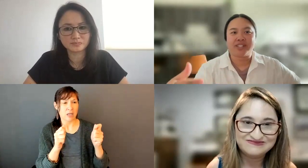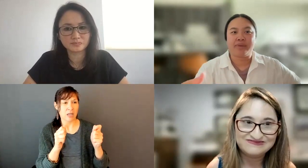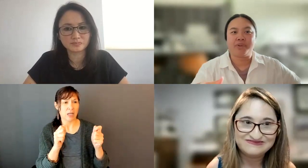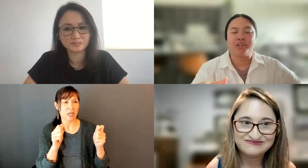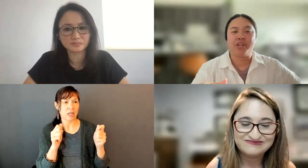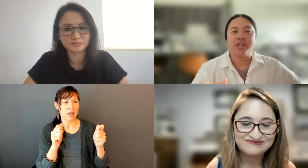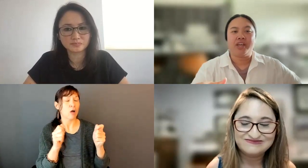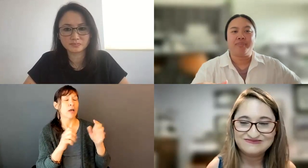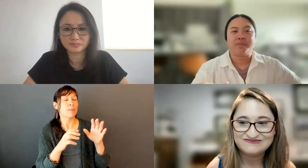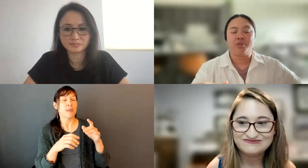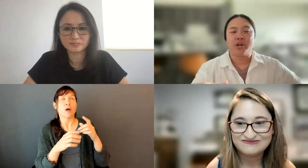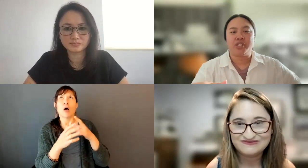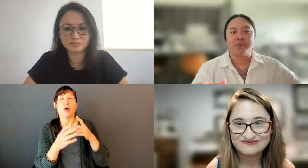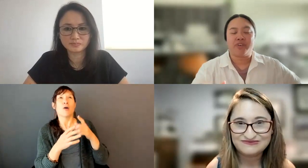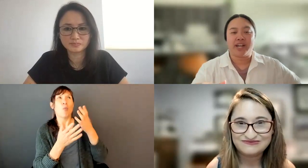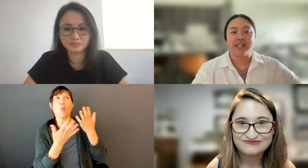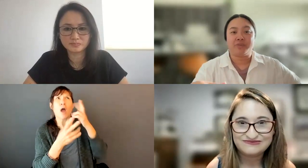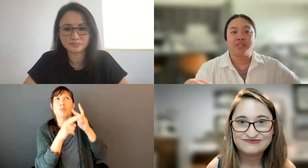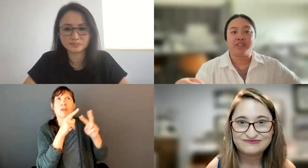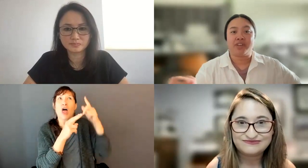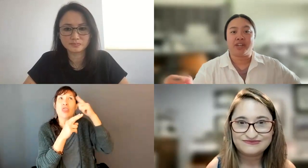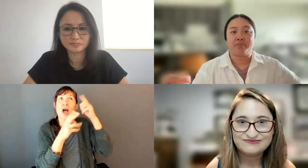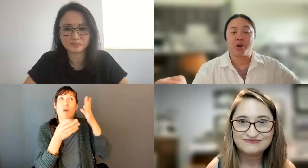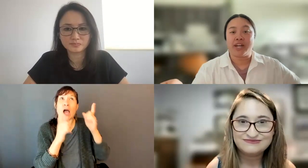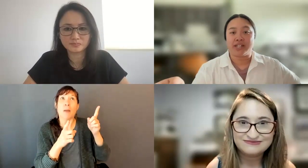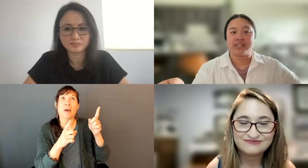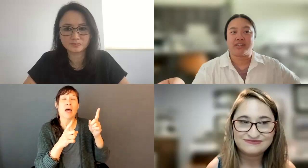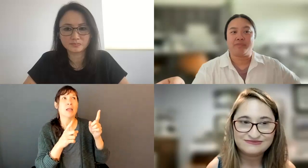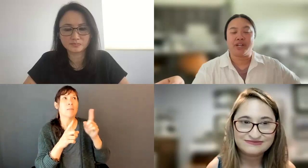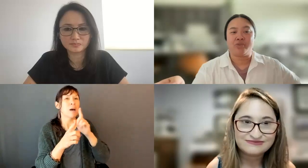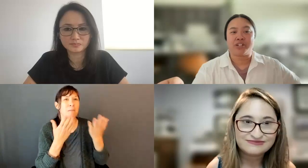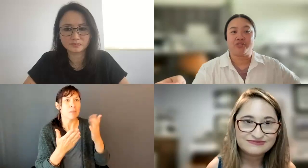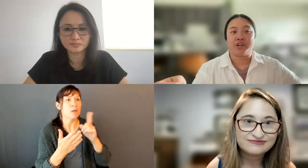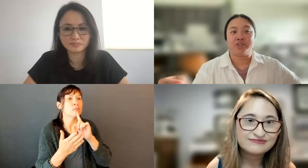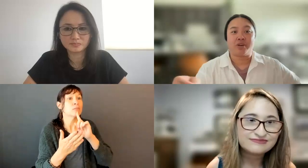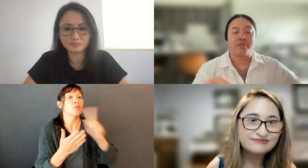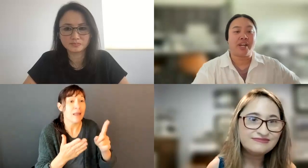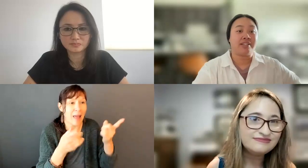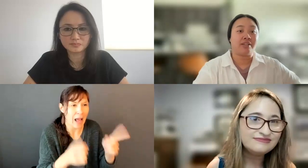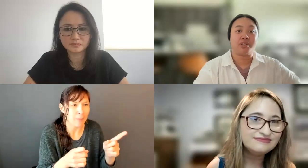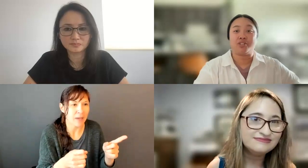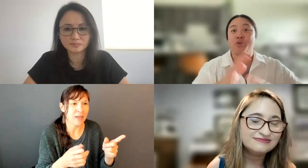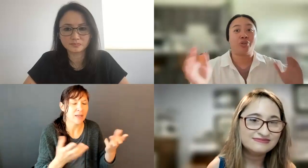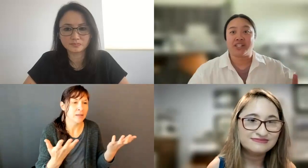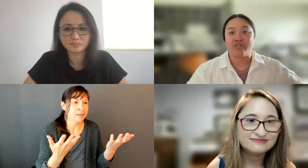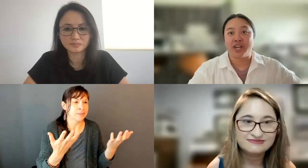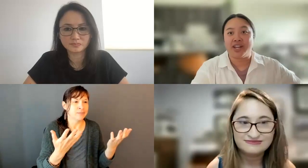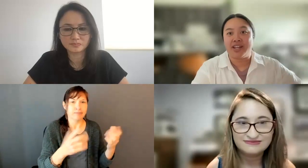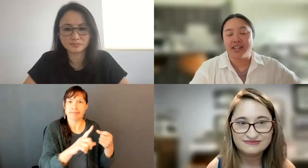So for example, maybe you wanted to provide a specific product, but you actually found yourself providing something totally different.